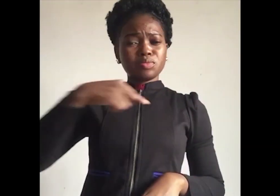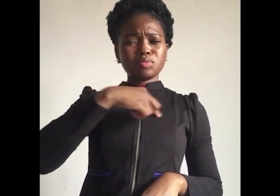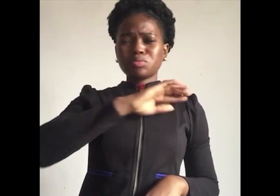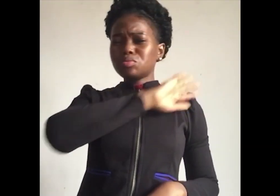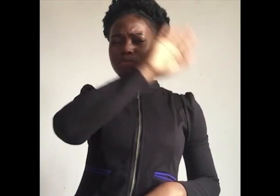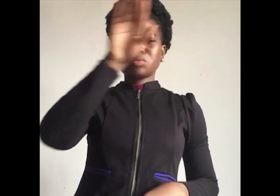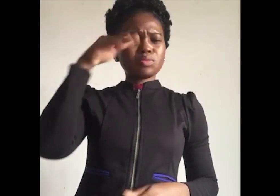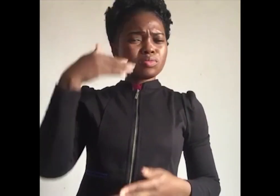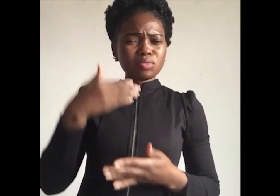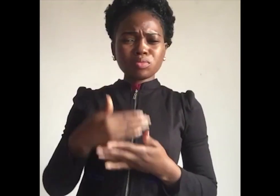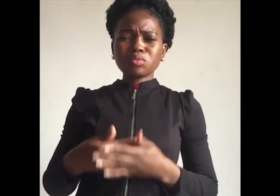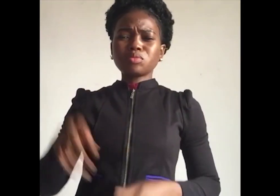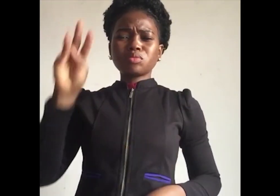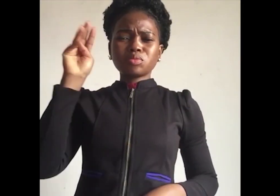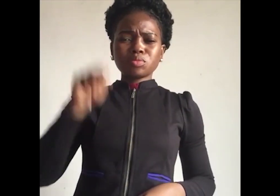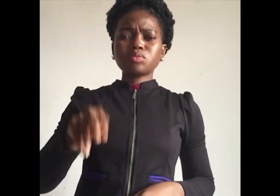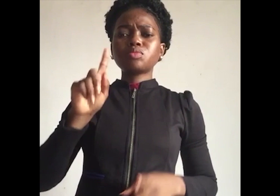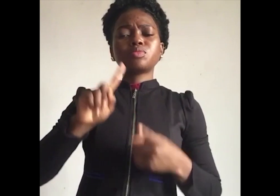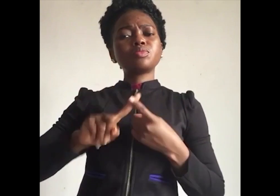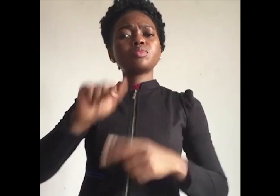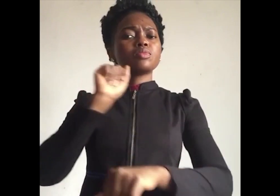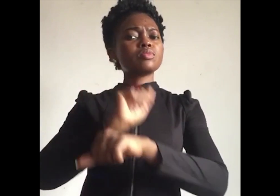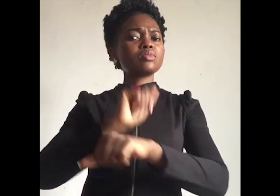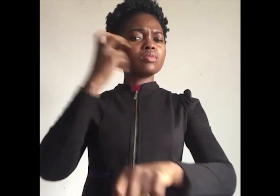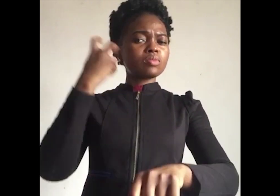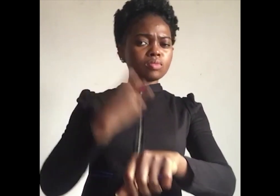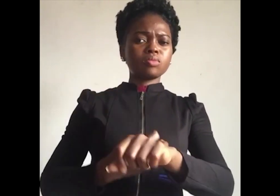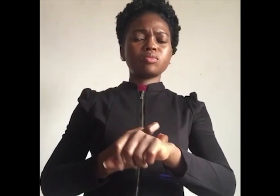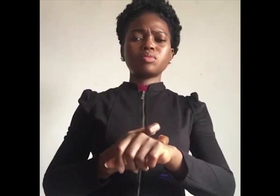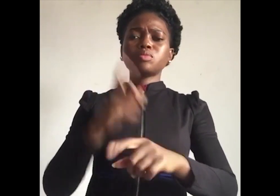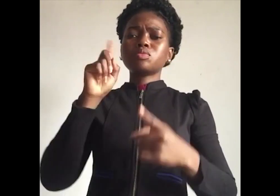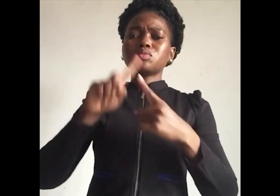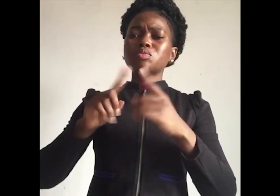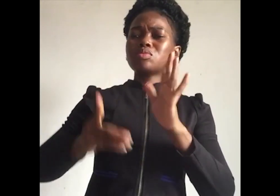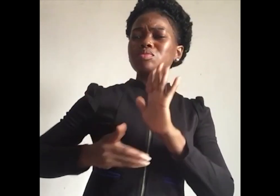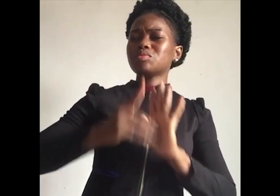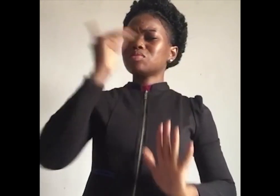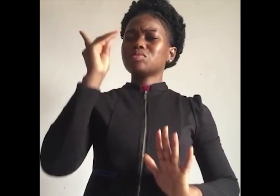sign languages, we all need to work hard to develop our national sign languages